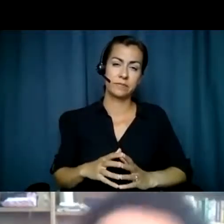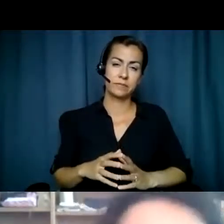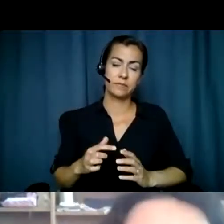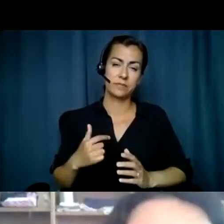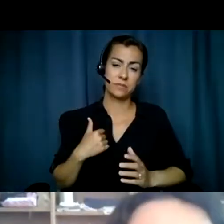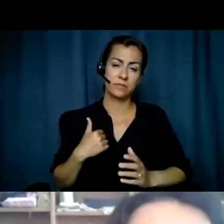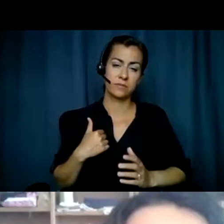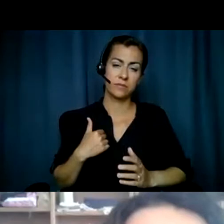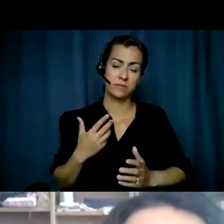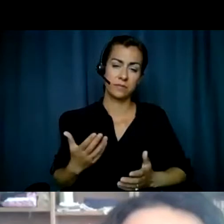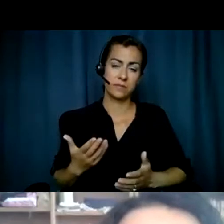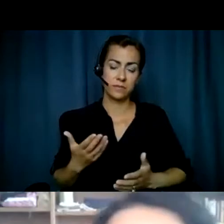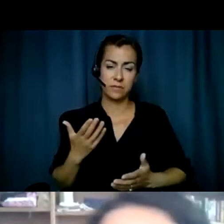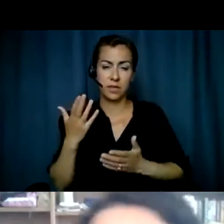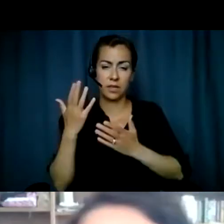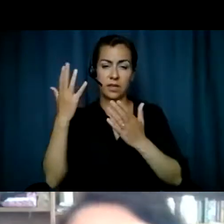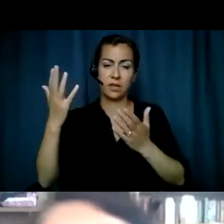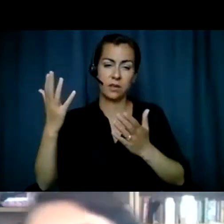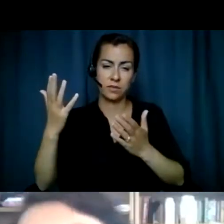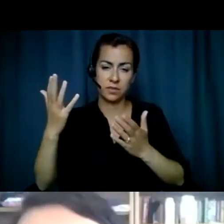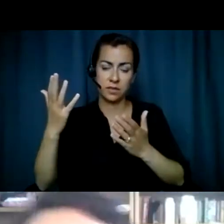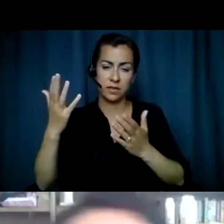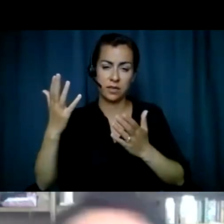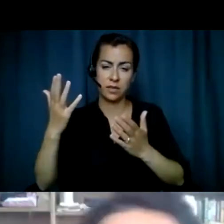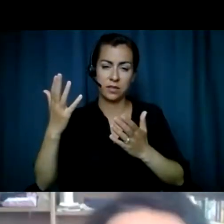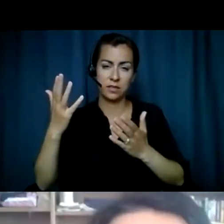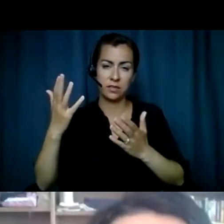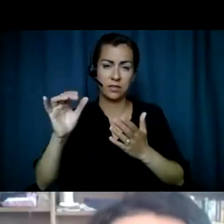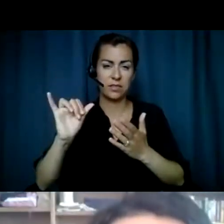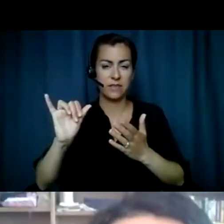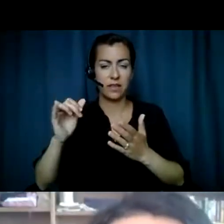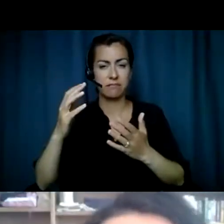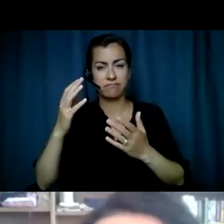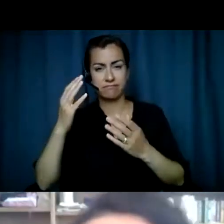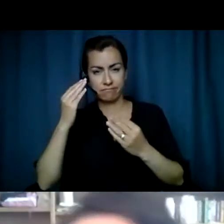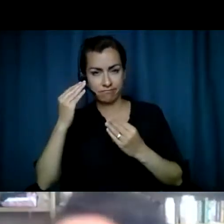right to vote no matter if you're disabled or not disabled.